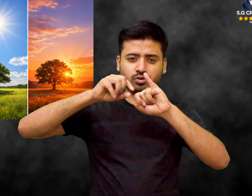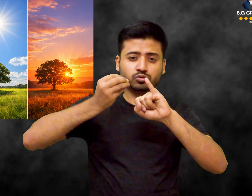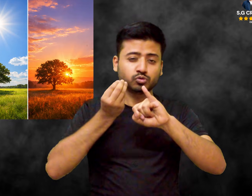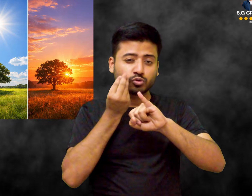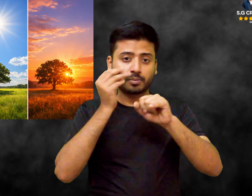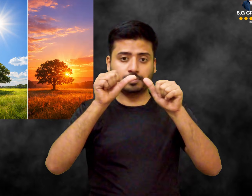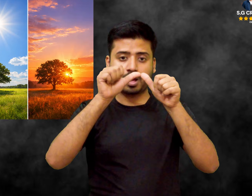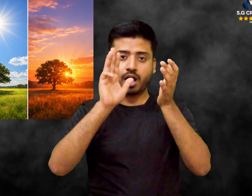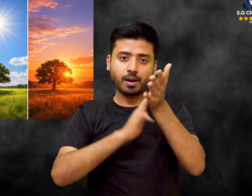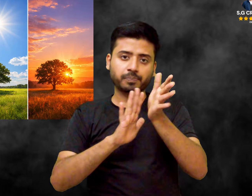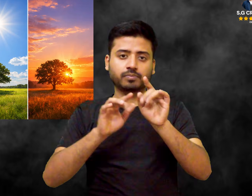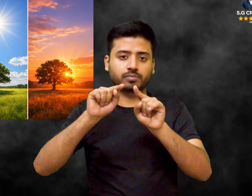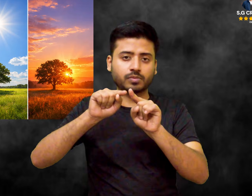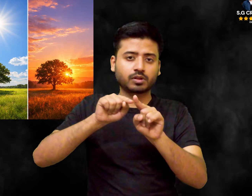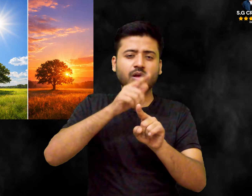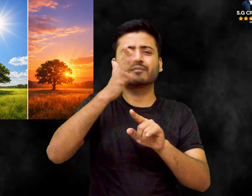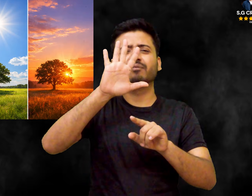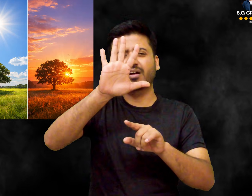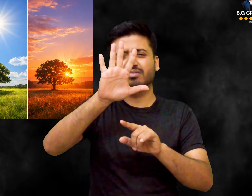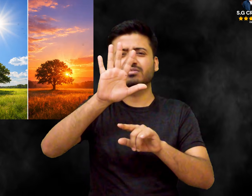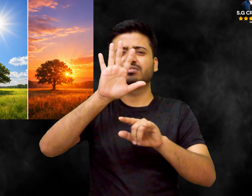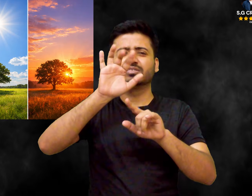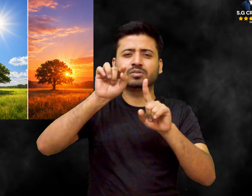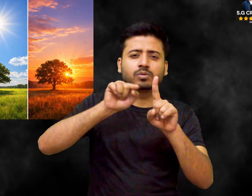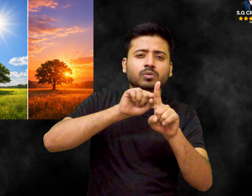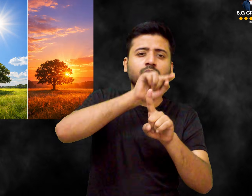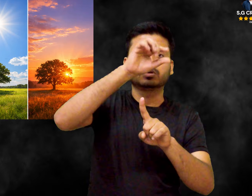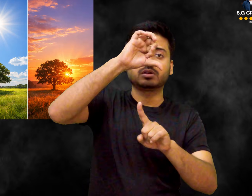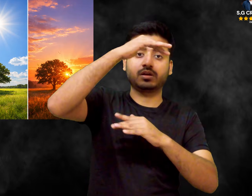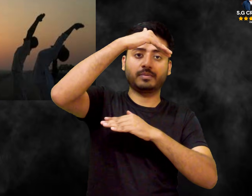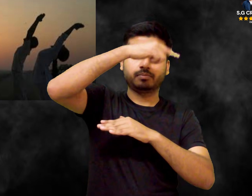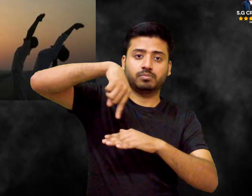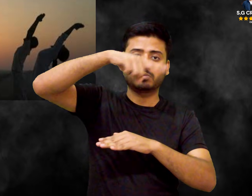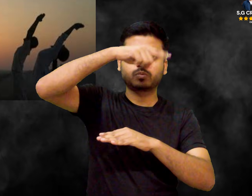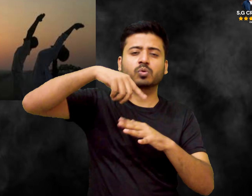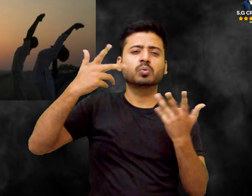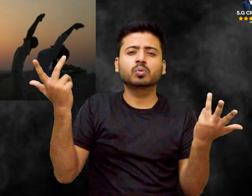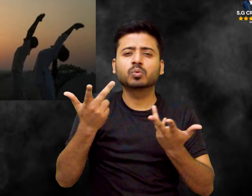Vitamin D activates immune cells to fight infections and may help regulate autoimmune